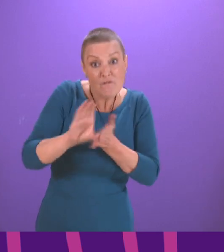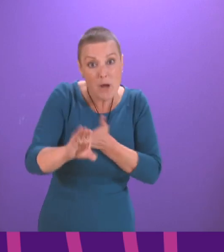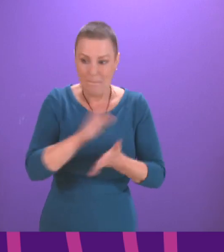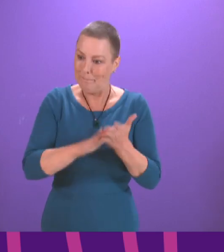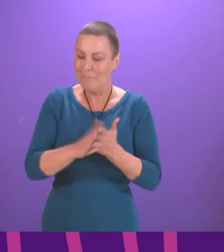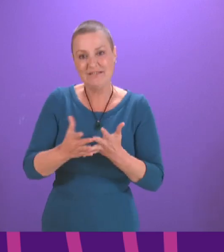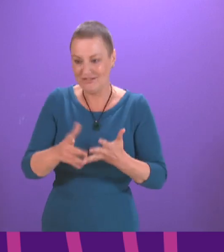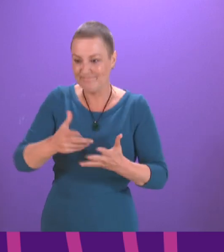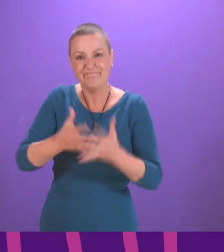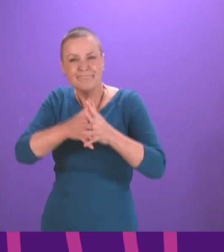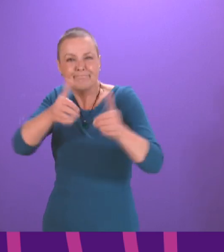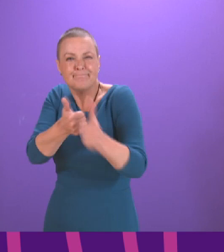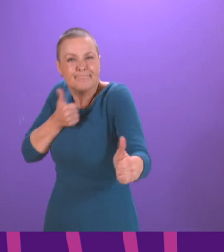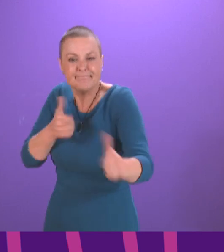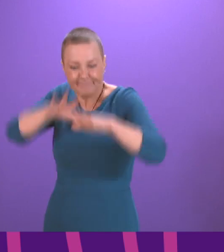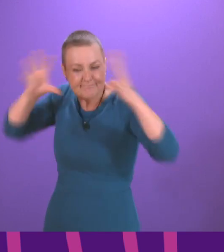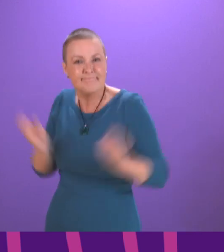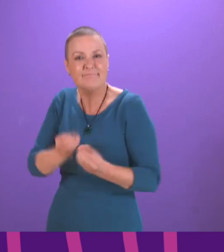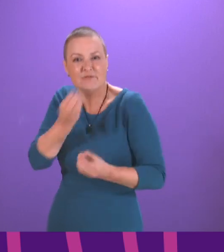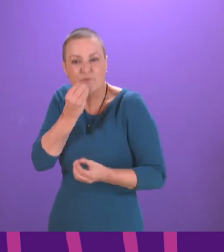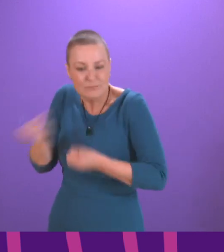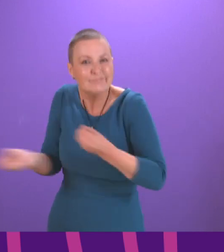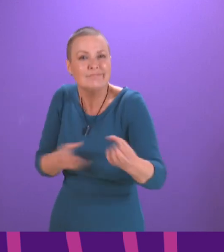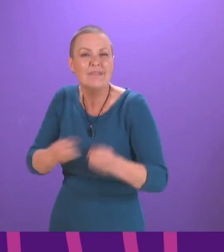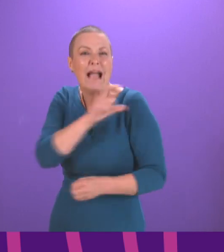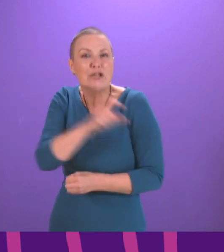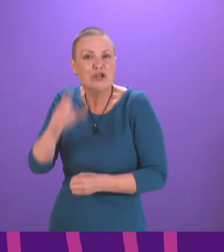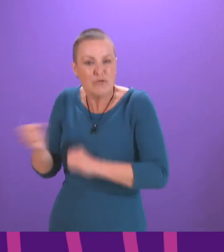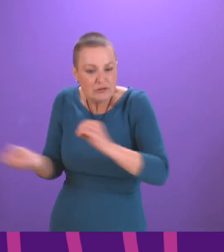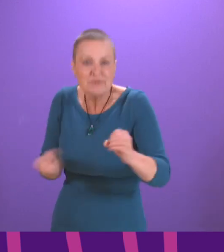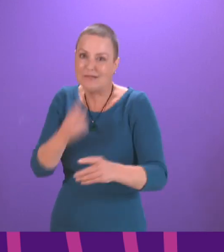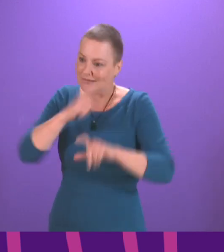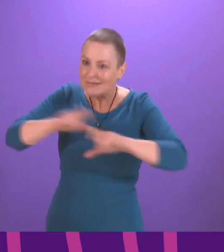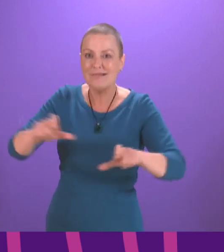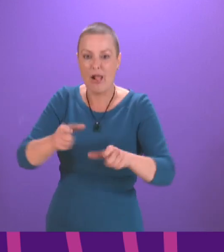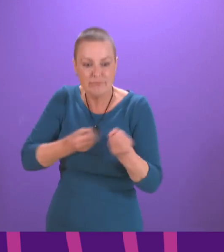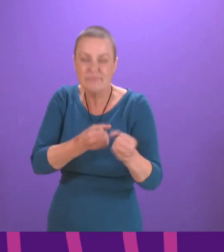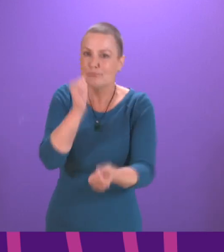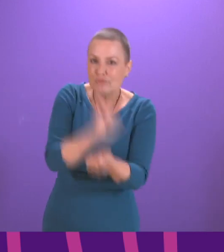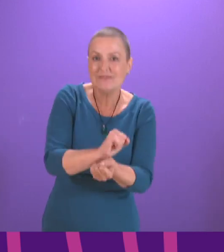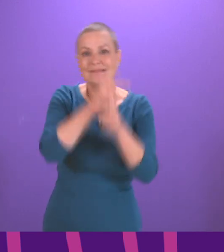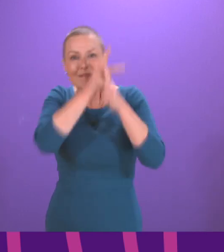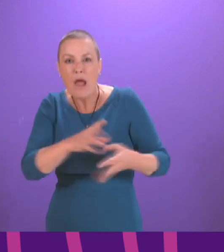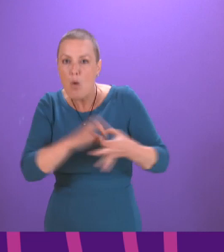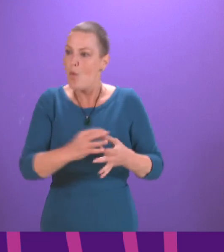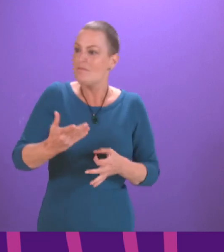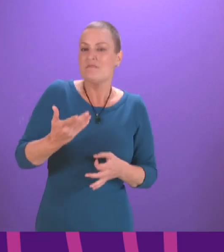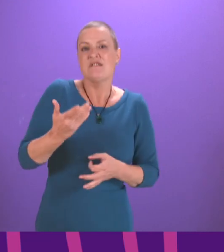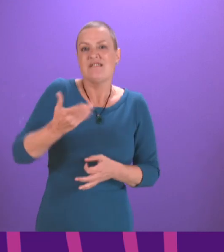food supply chain does not fail and that it can continue to service hospitals, schools, prisons, care homes and hospitality businesses when they reopen?